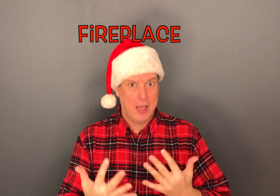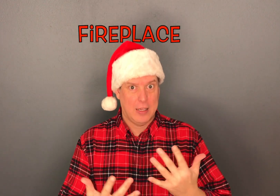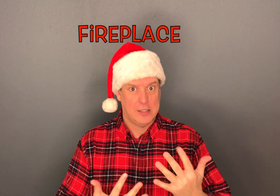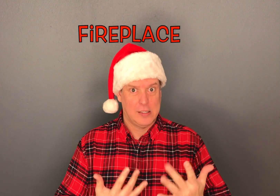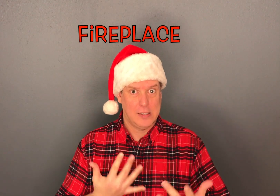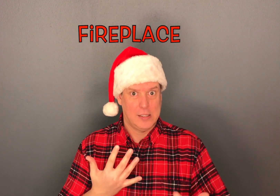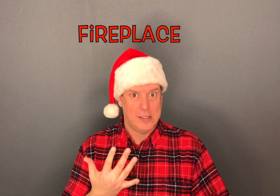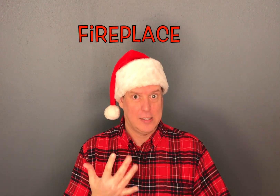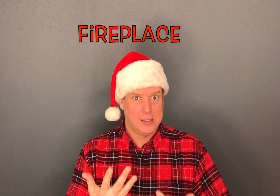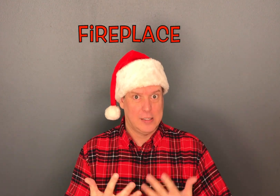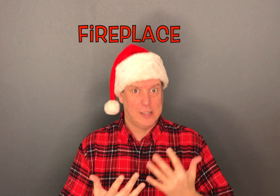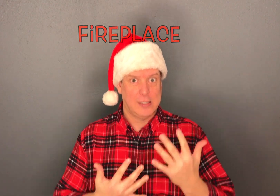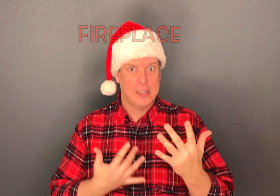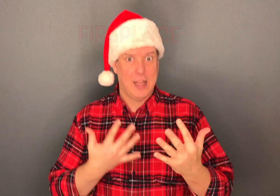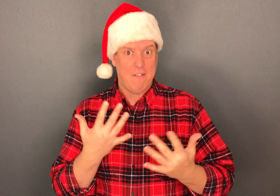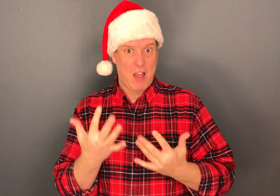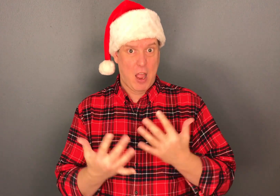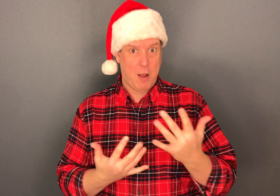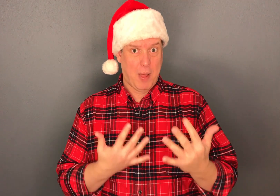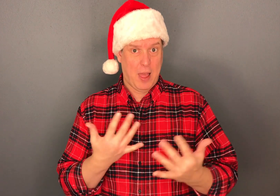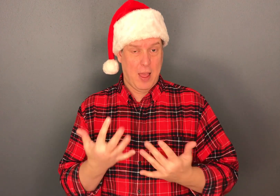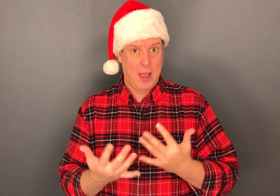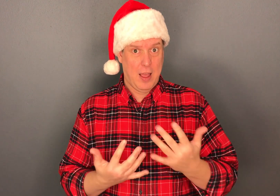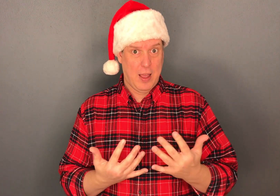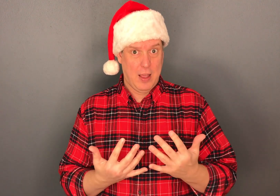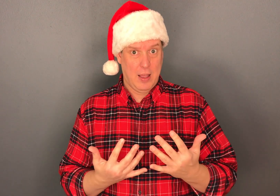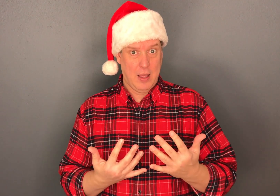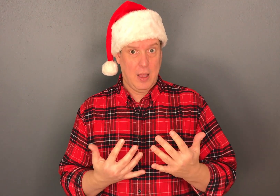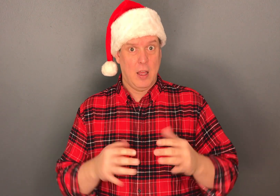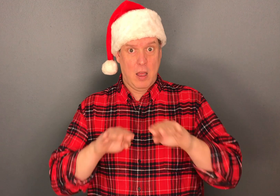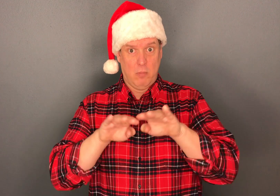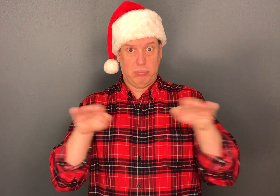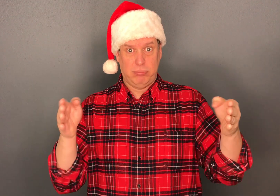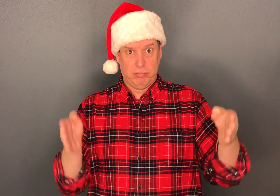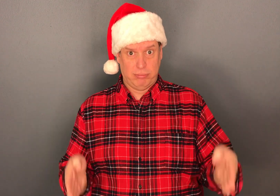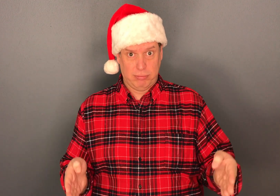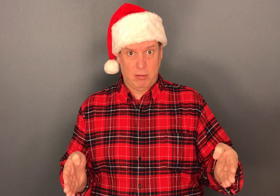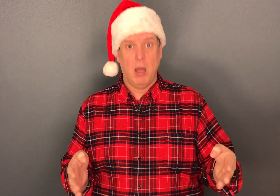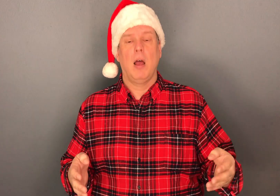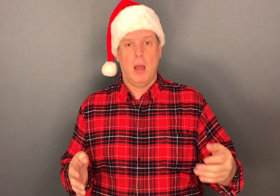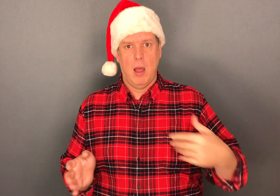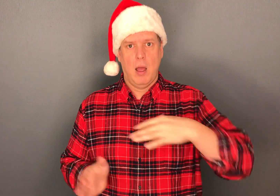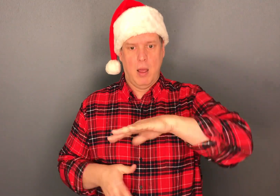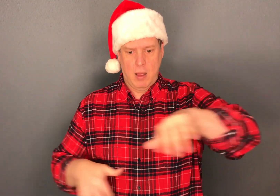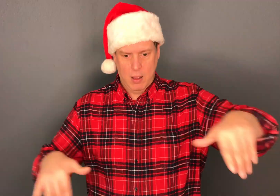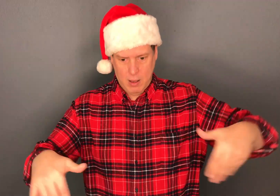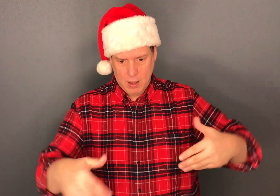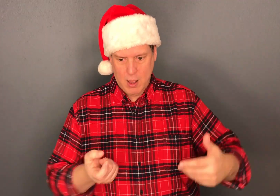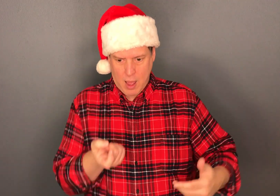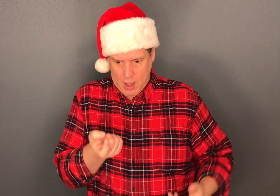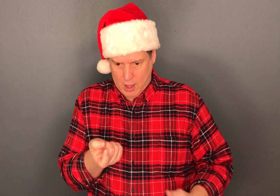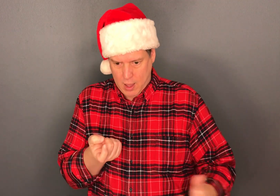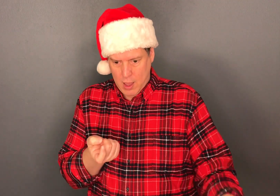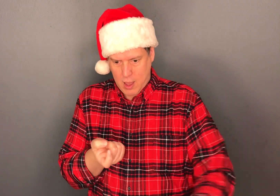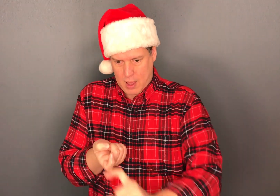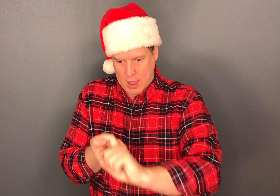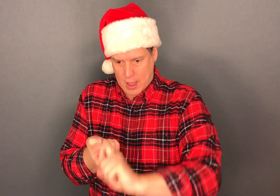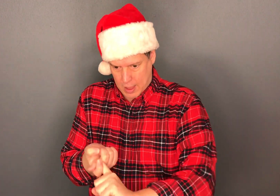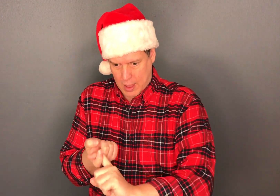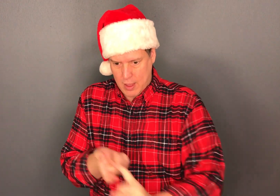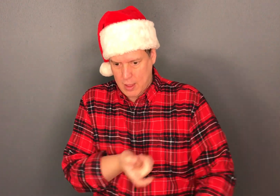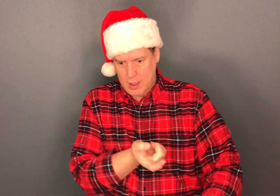the sign for fireplace so I can set up my blinds here and imagine you are the